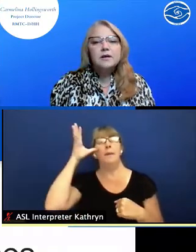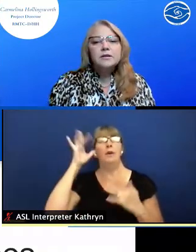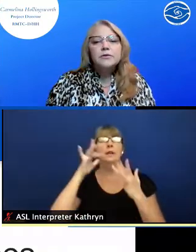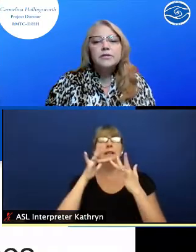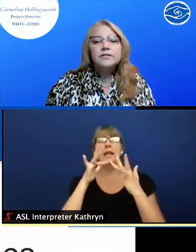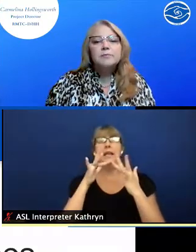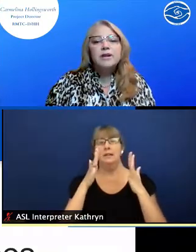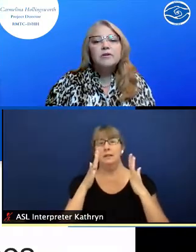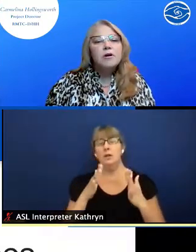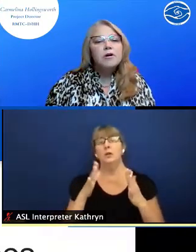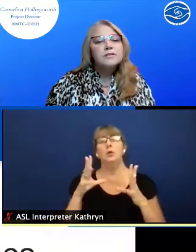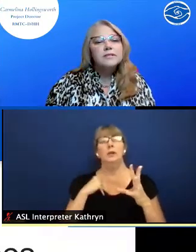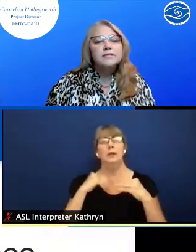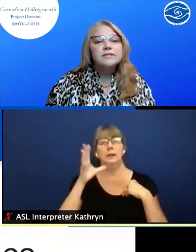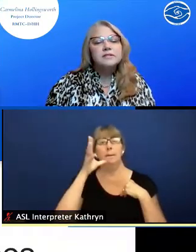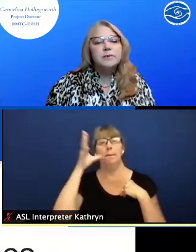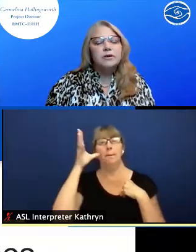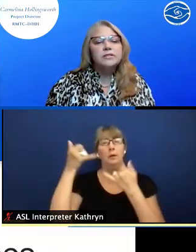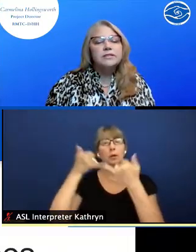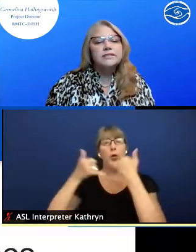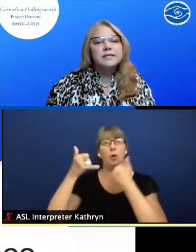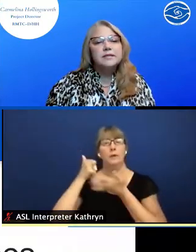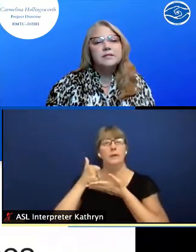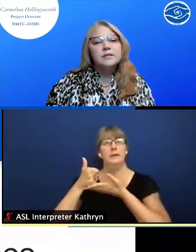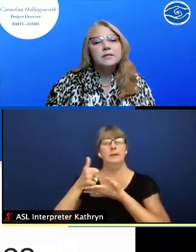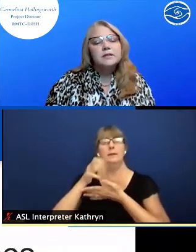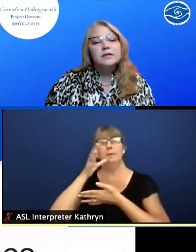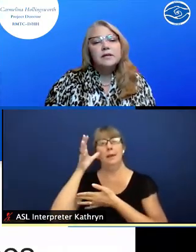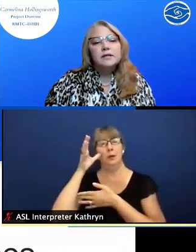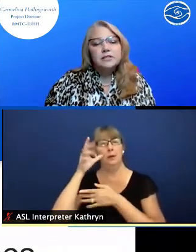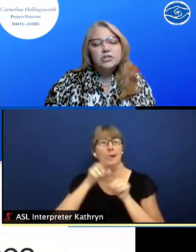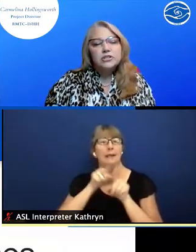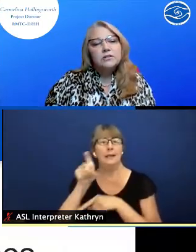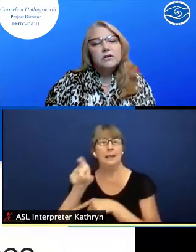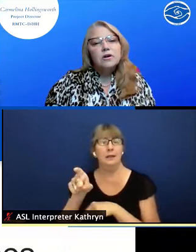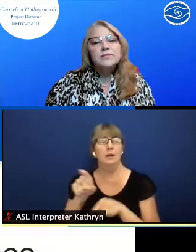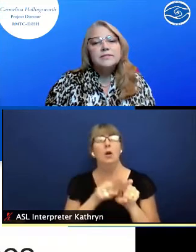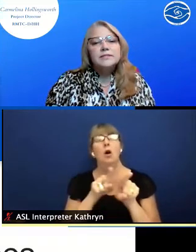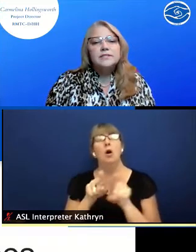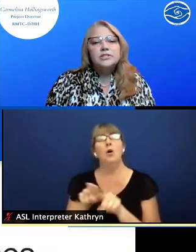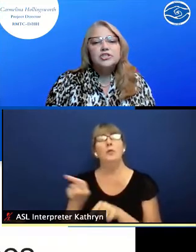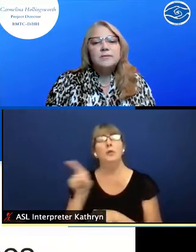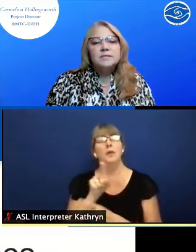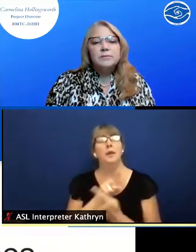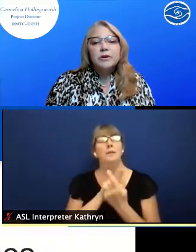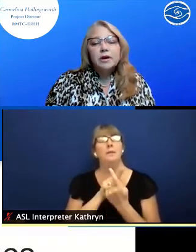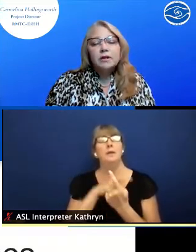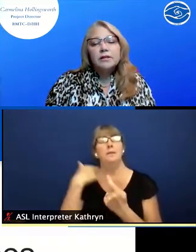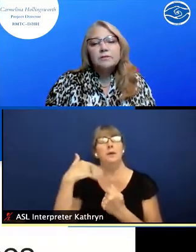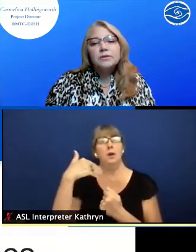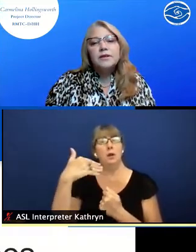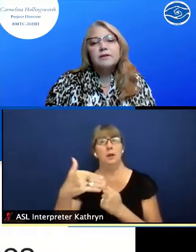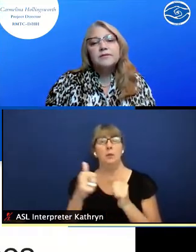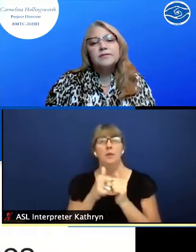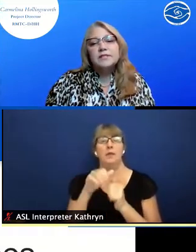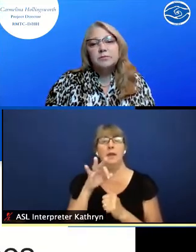who can take parent calls and assist the parents as needed. In addition, RMTC-D/HH meets periodically with the FSDB